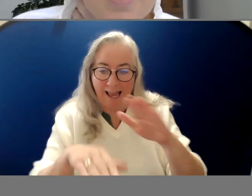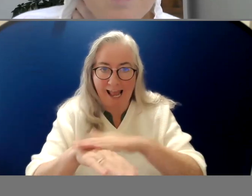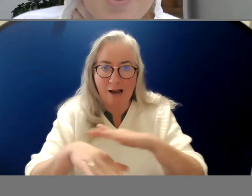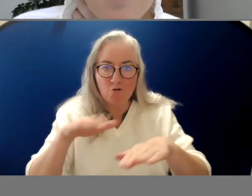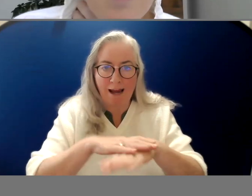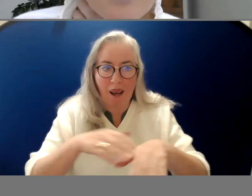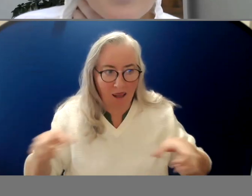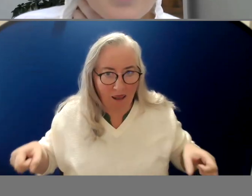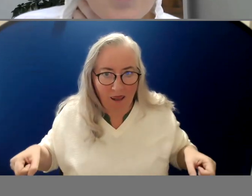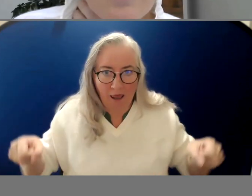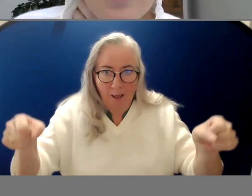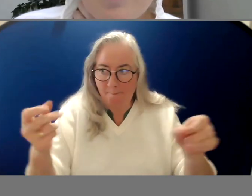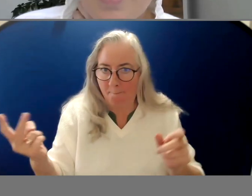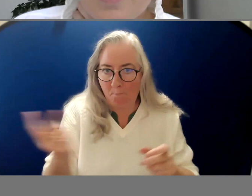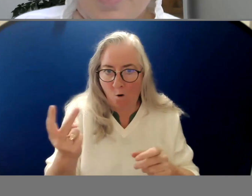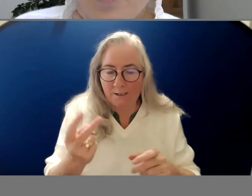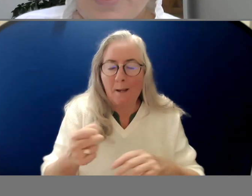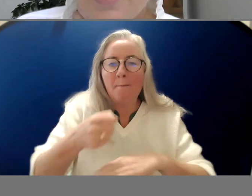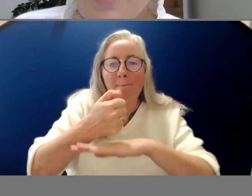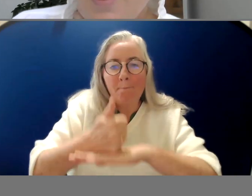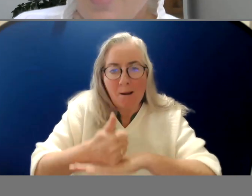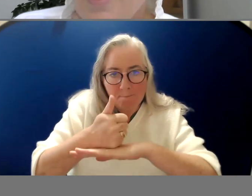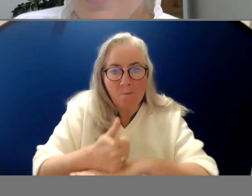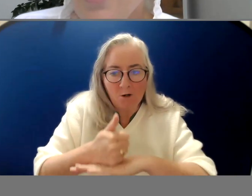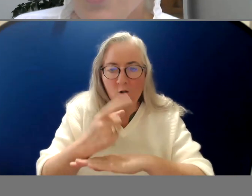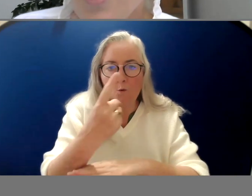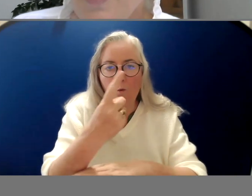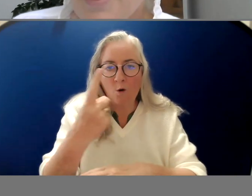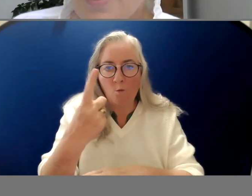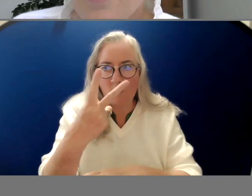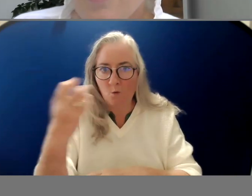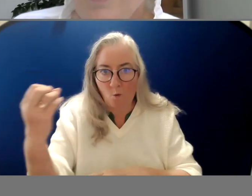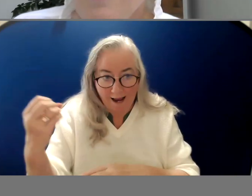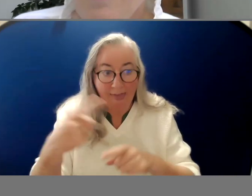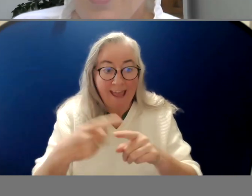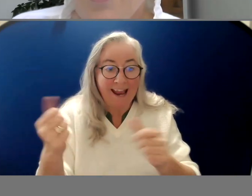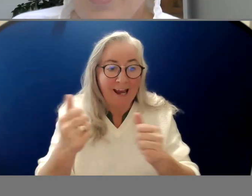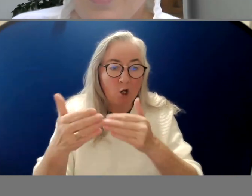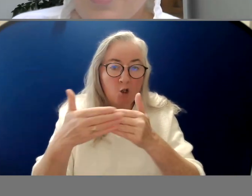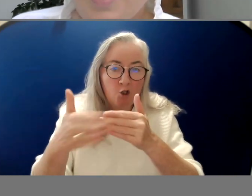that it's a minimum of 1200 mil in width and that any door openings then are minim width of the